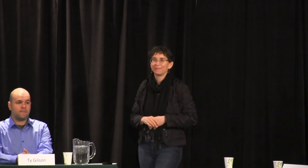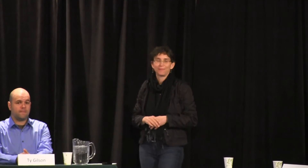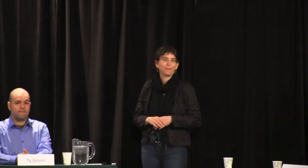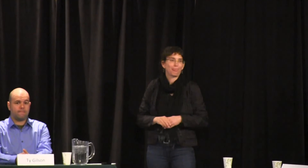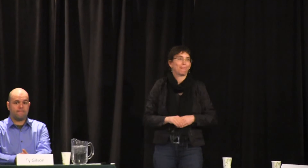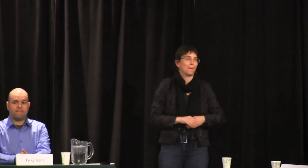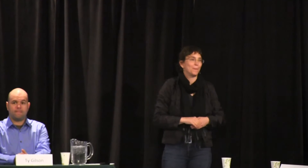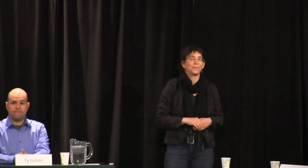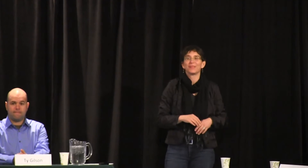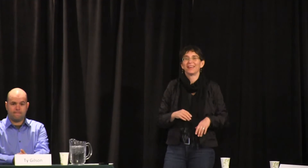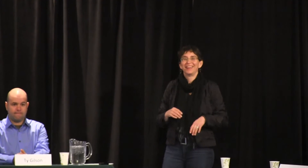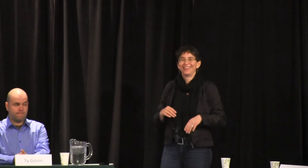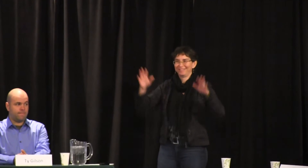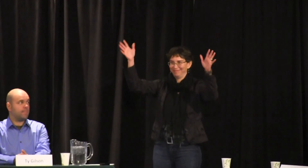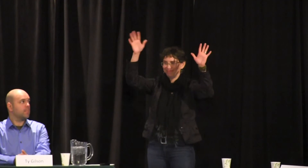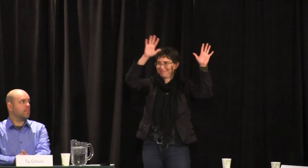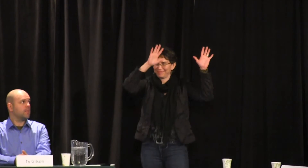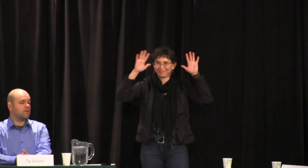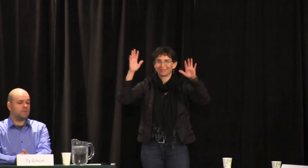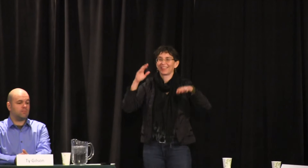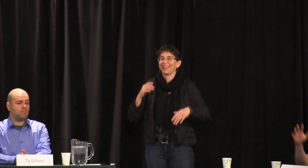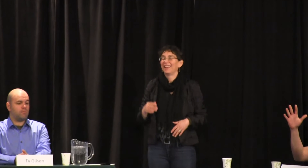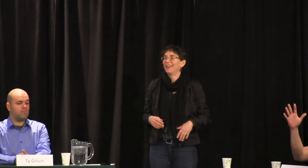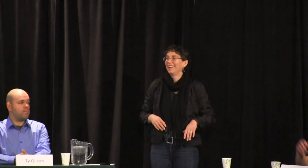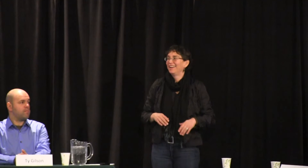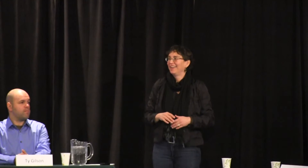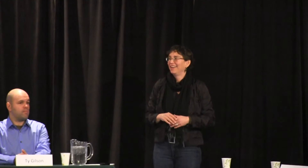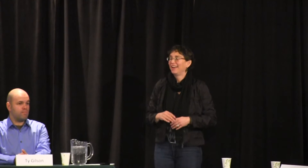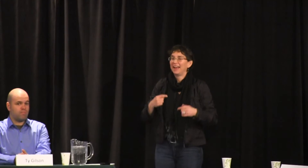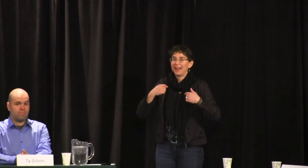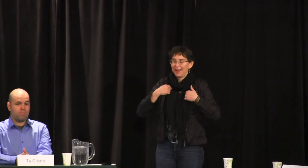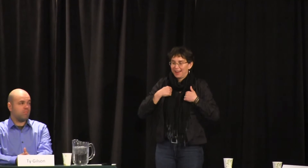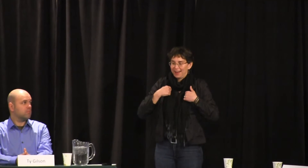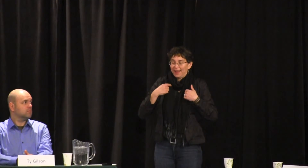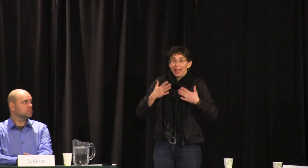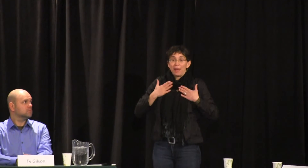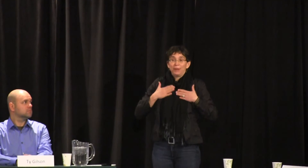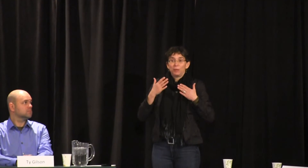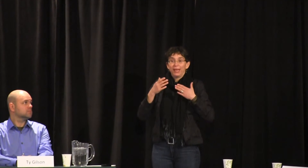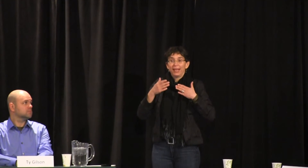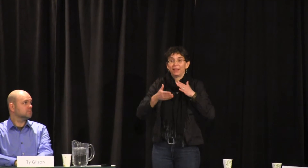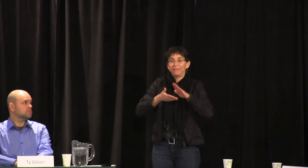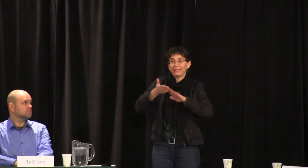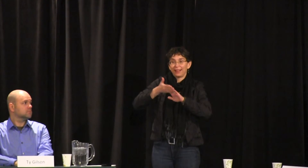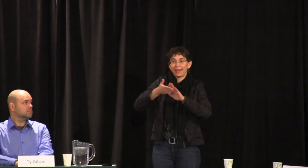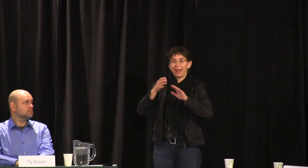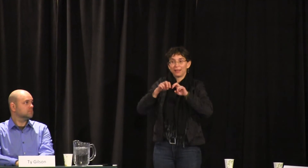Anna Paulson, you are amazing! Yay!